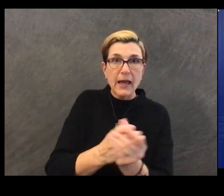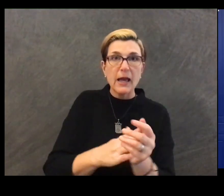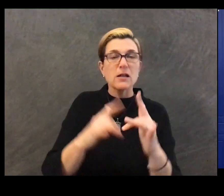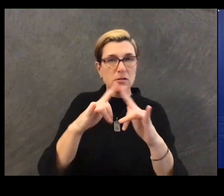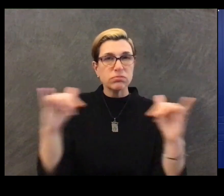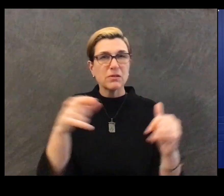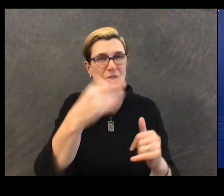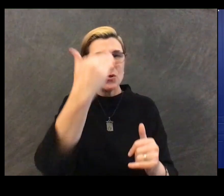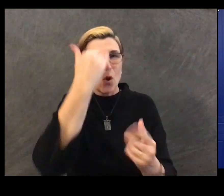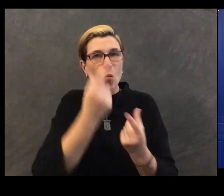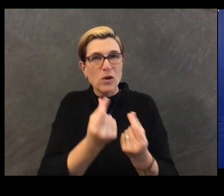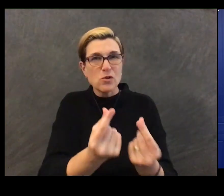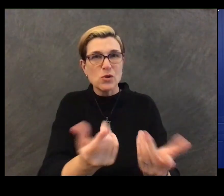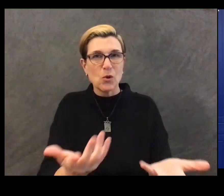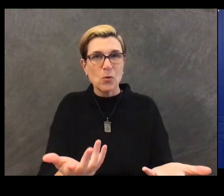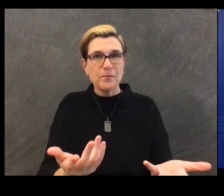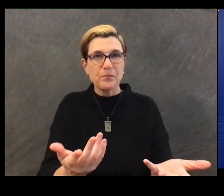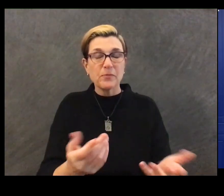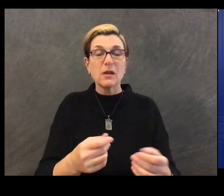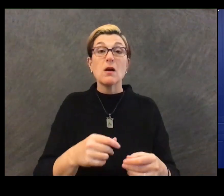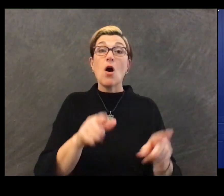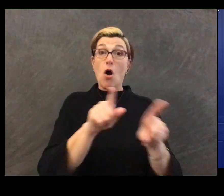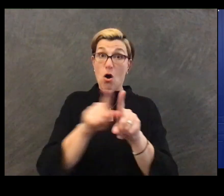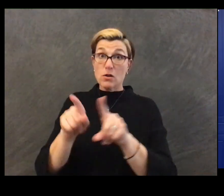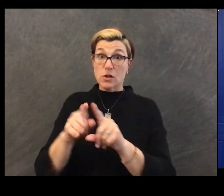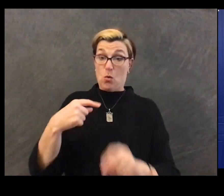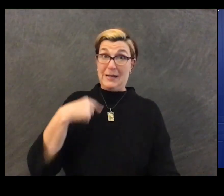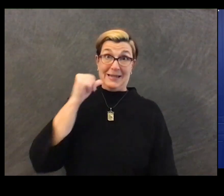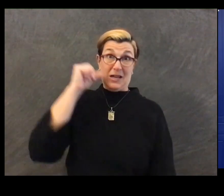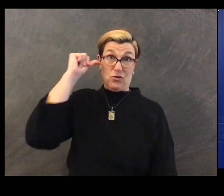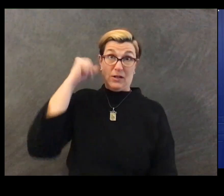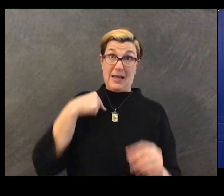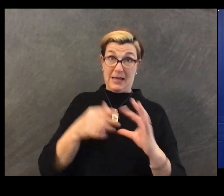talk about and we mentioned yesterday also that we have the summer while we